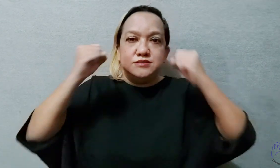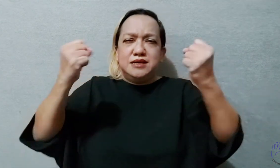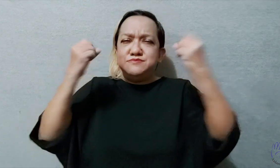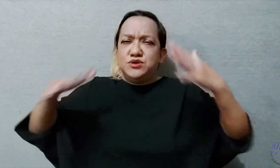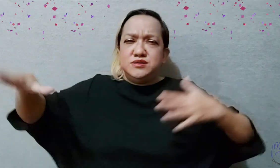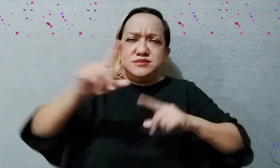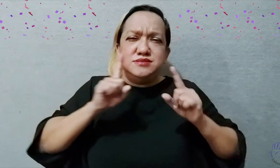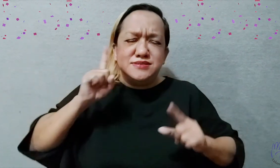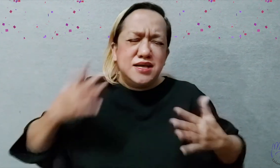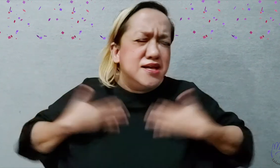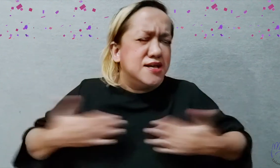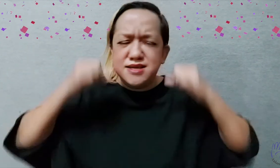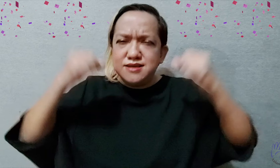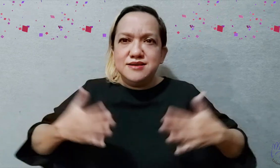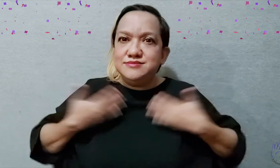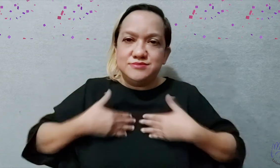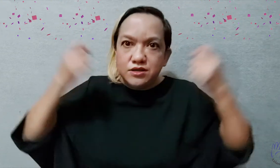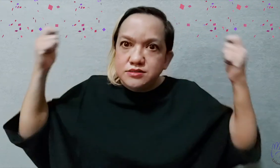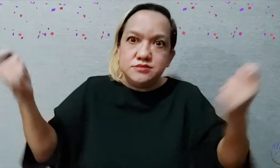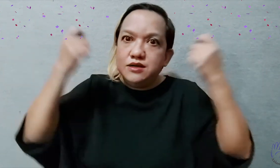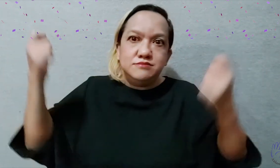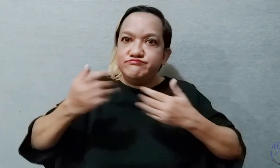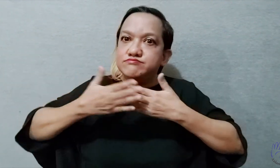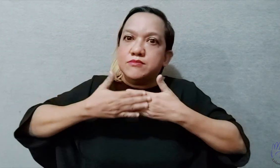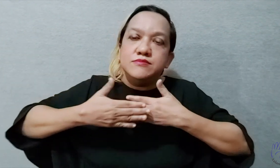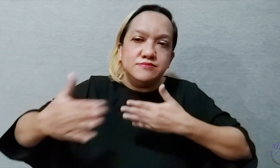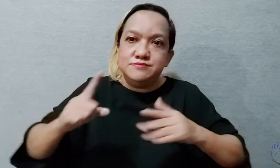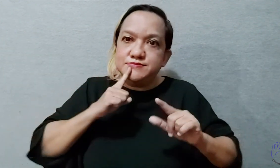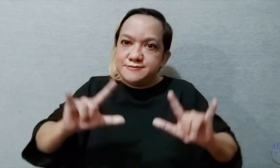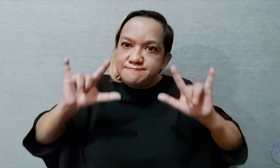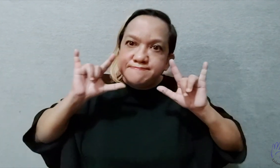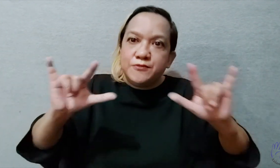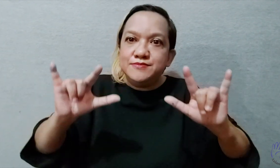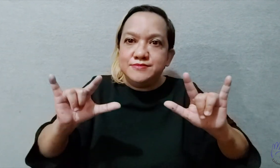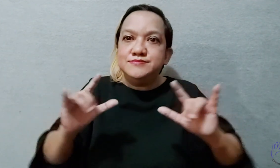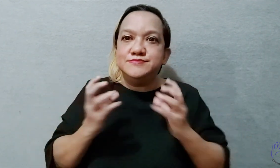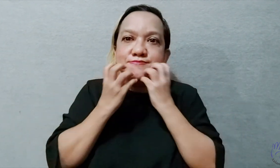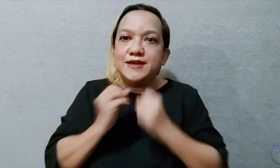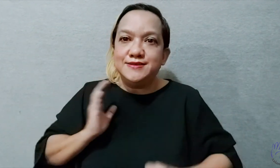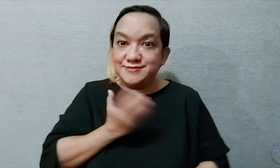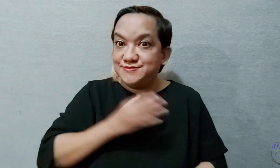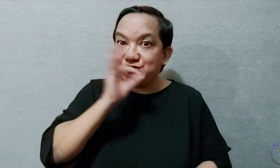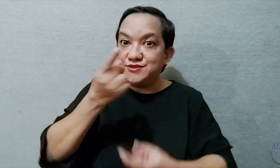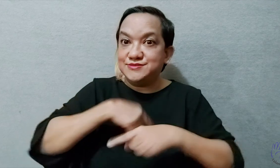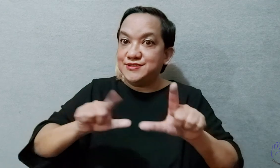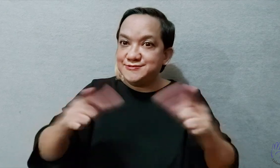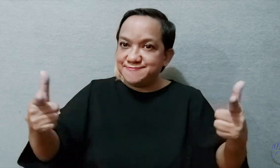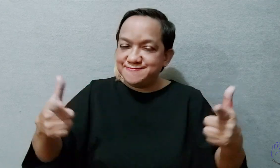Many Deaf Filipinos in the country jumped in joy as we celebrated this history! We love our country for recognizing and cherishing our FSL!